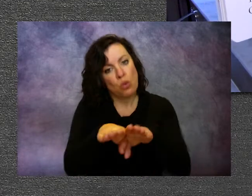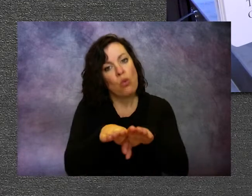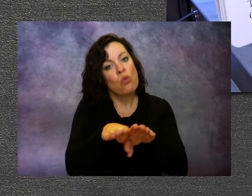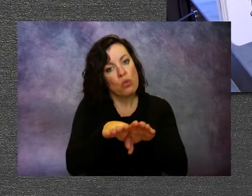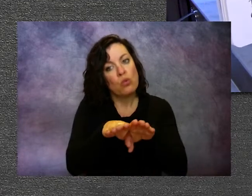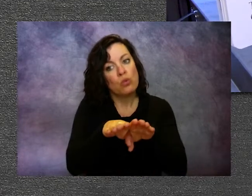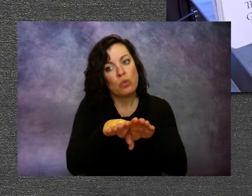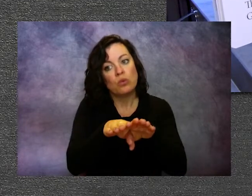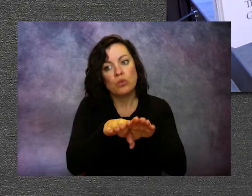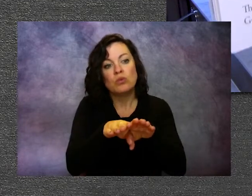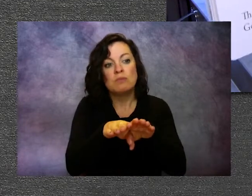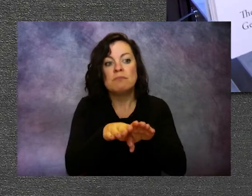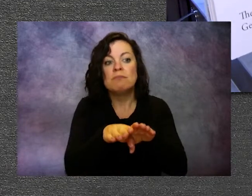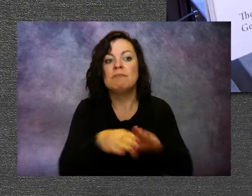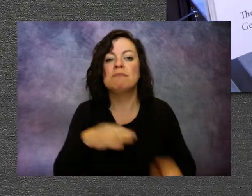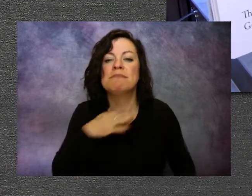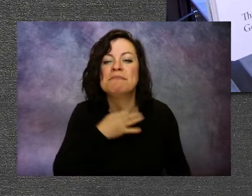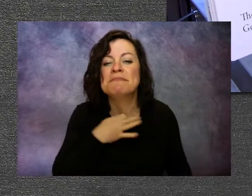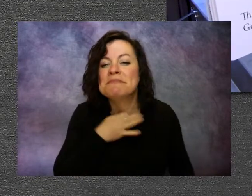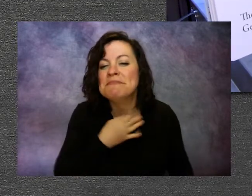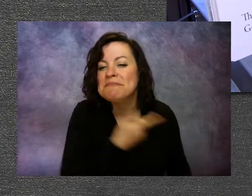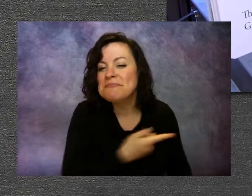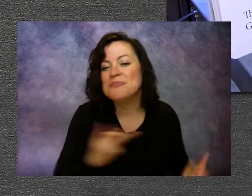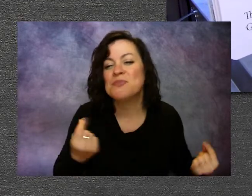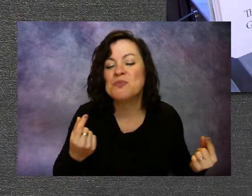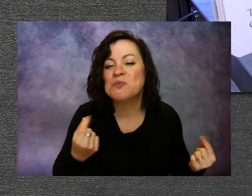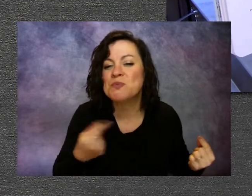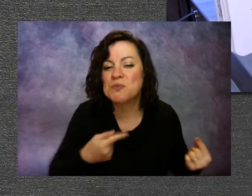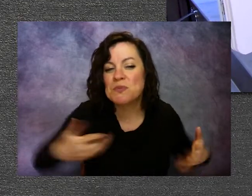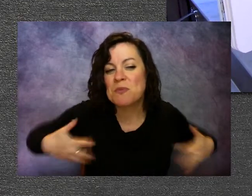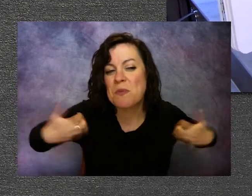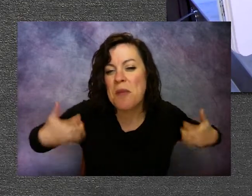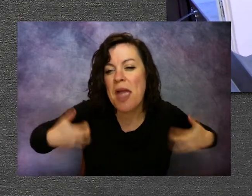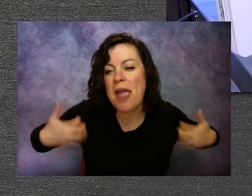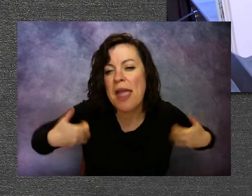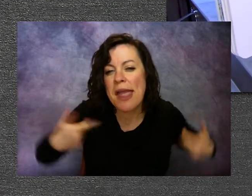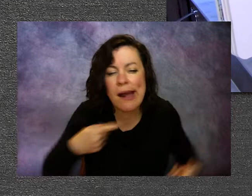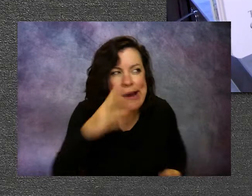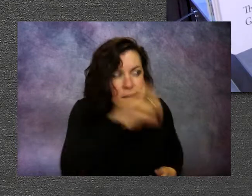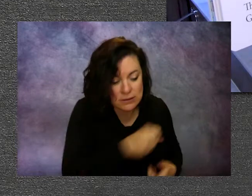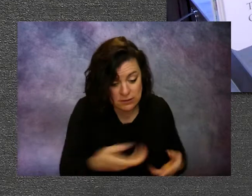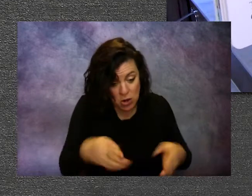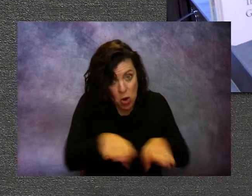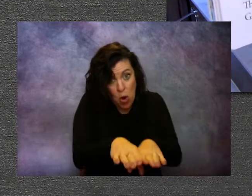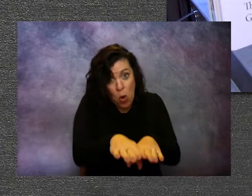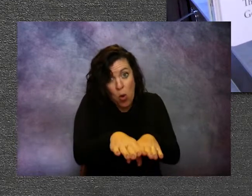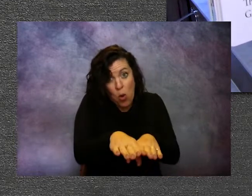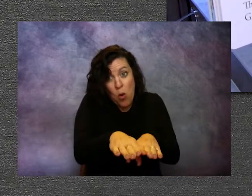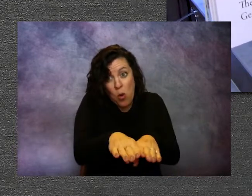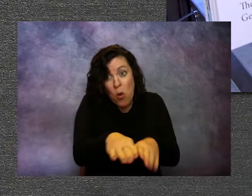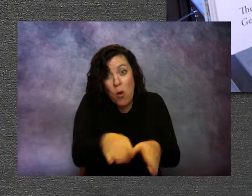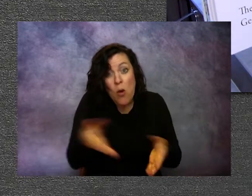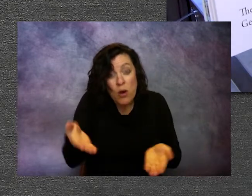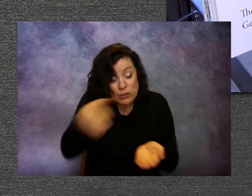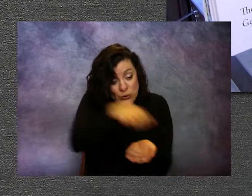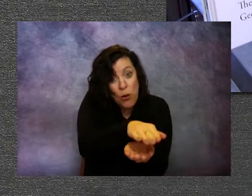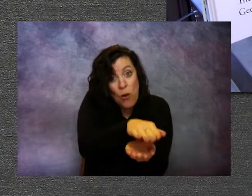George wonders what his, is inside. Can you guess what he's gonna do? What is the opposite of closed?